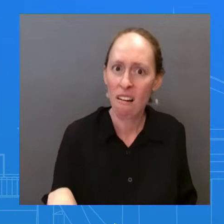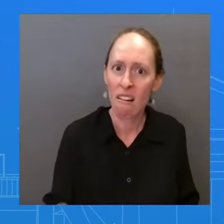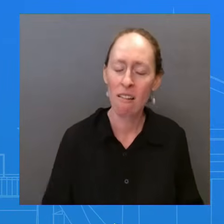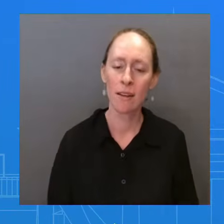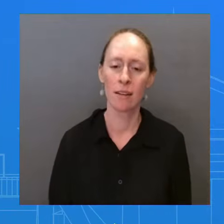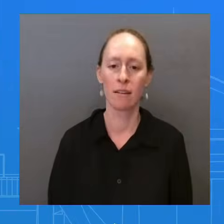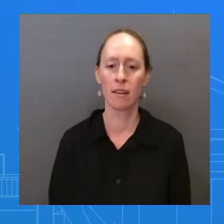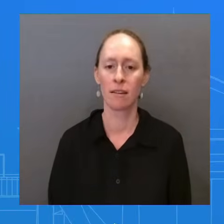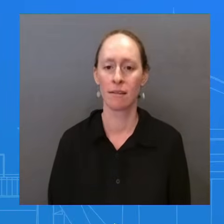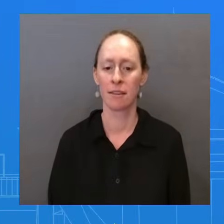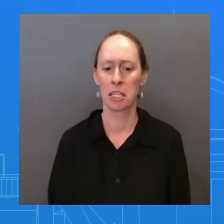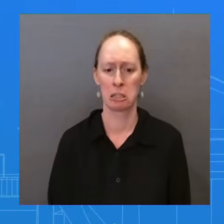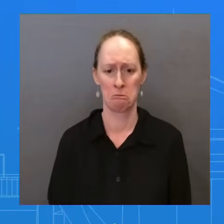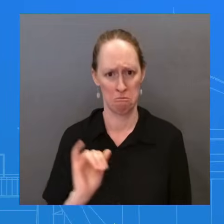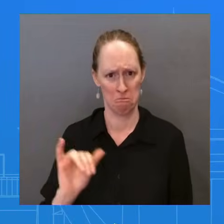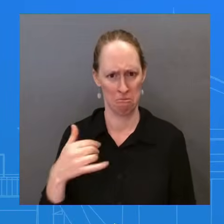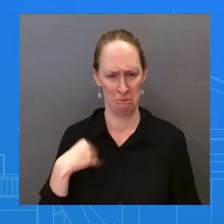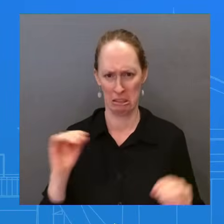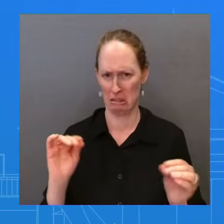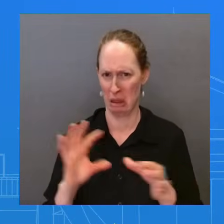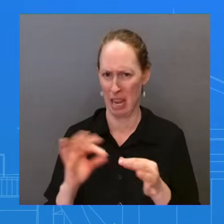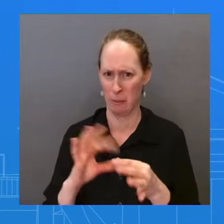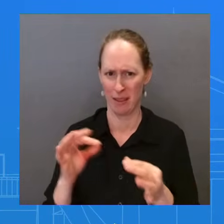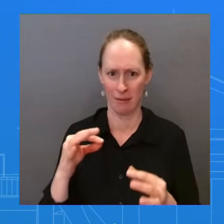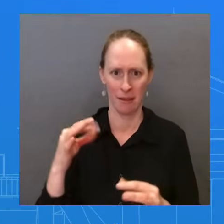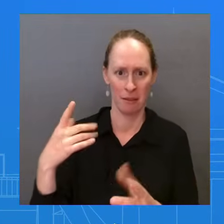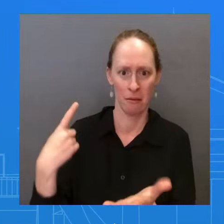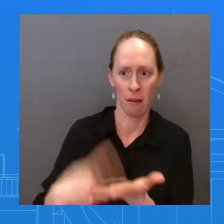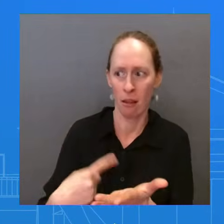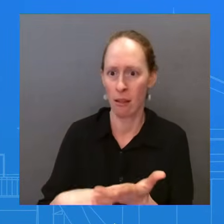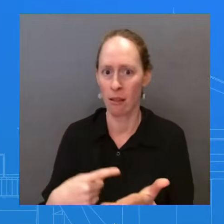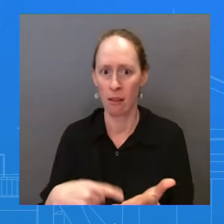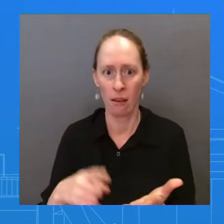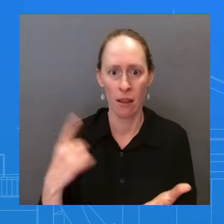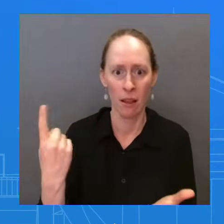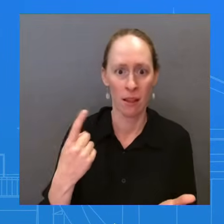The Press: Does the White House believe that her allegations may have been motivated